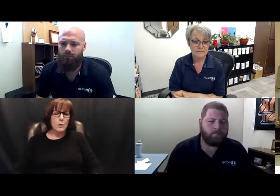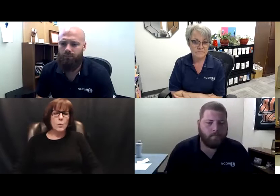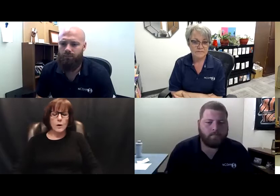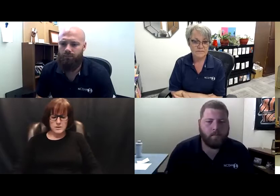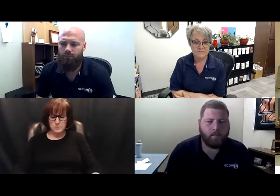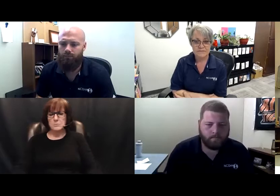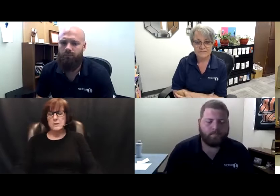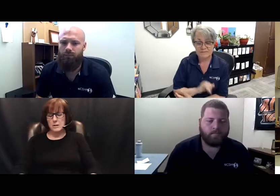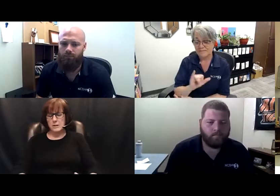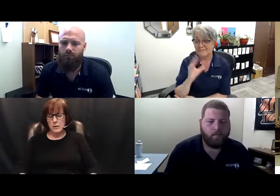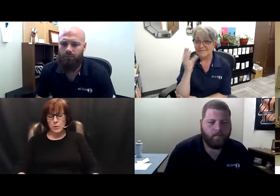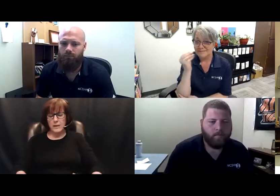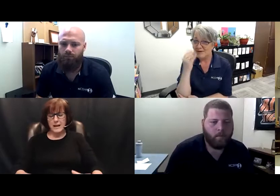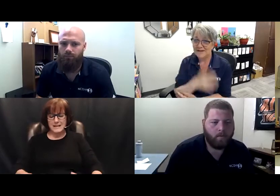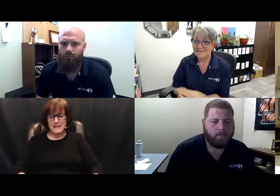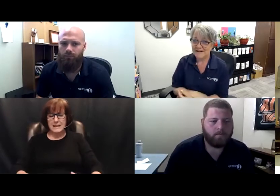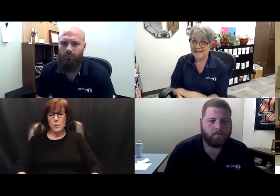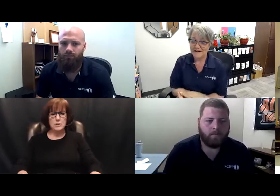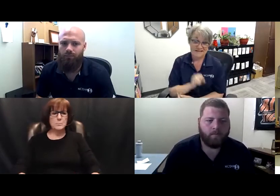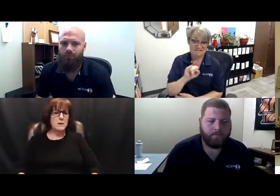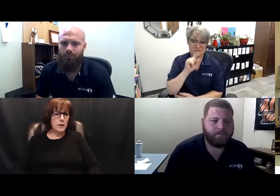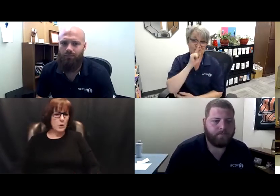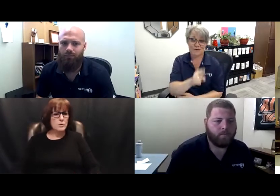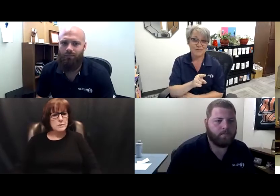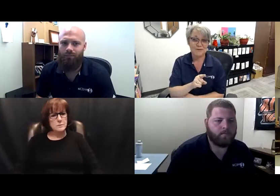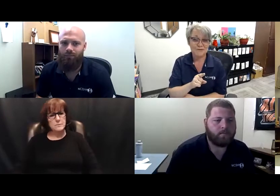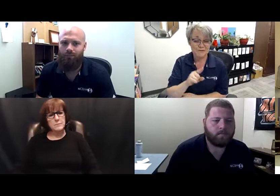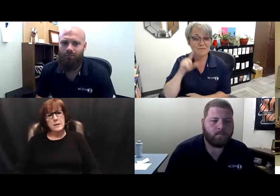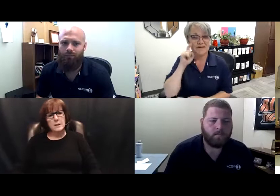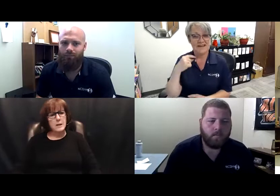want to know that I need and want to meet my goals.